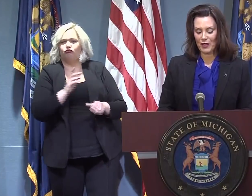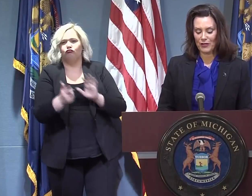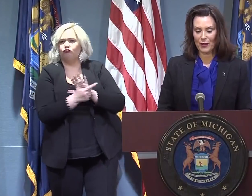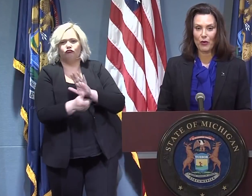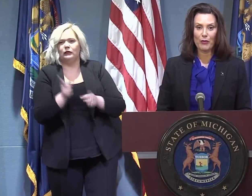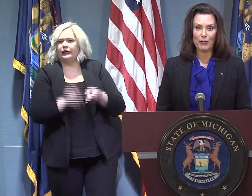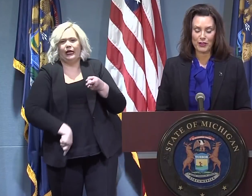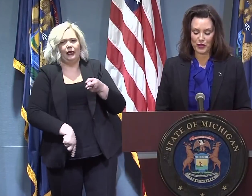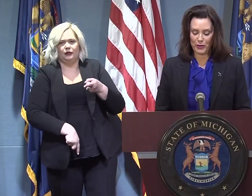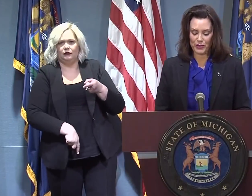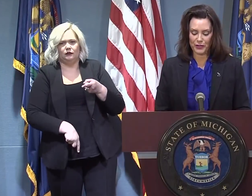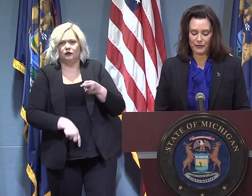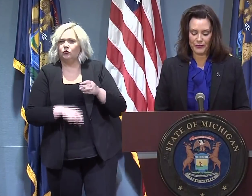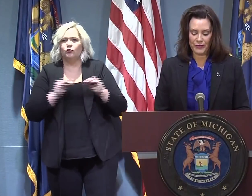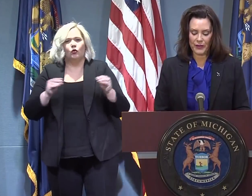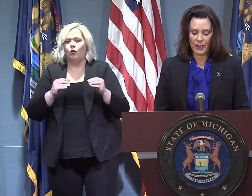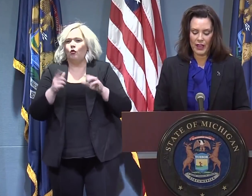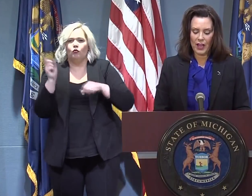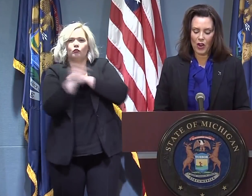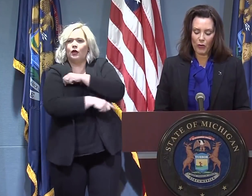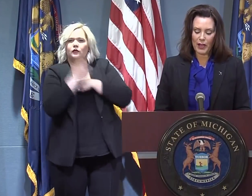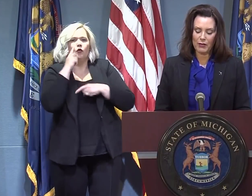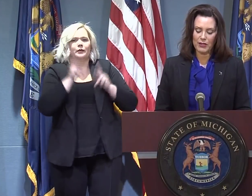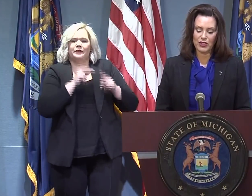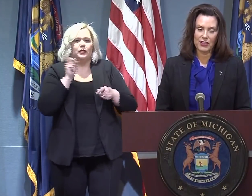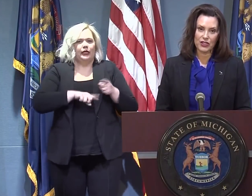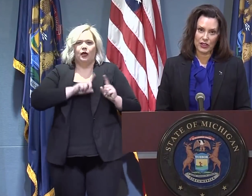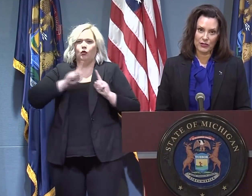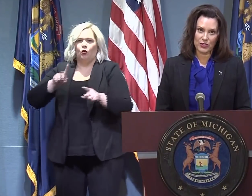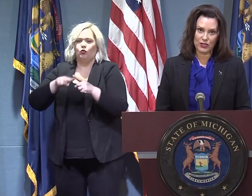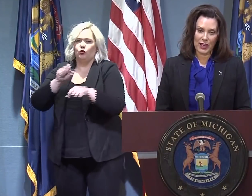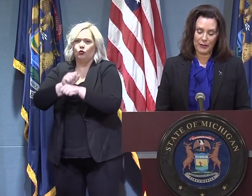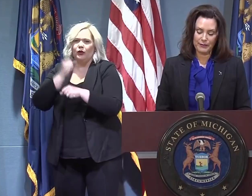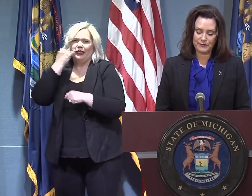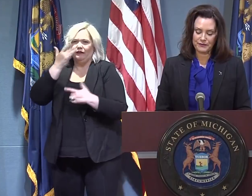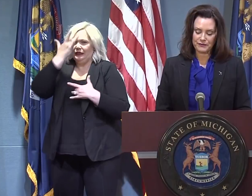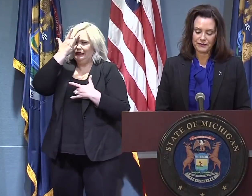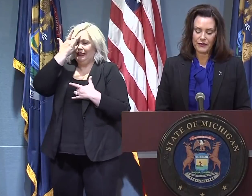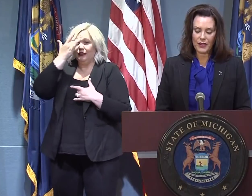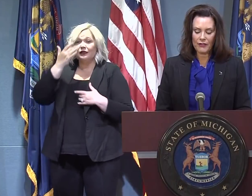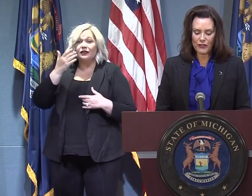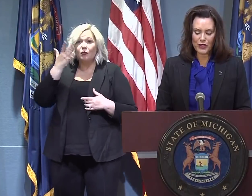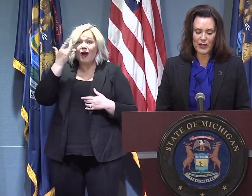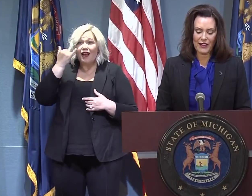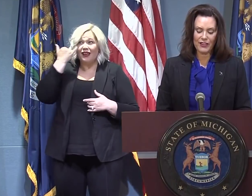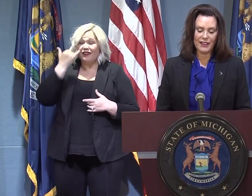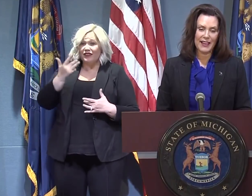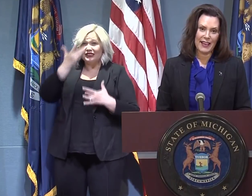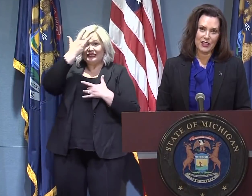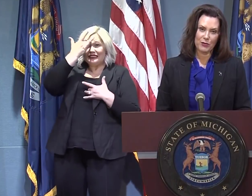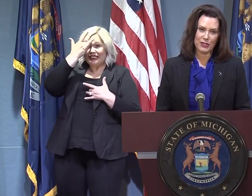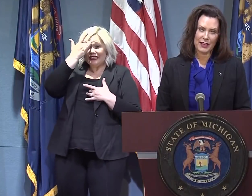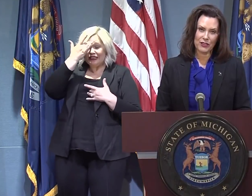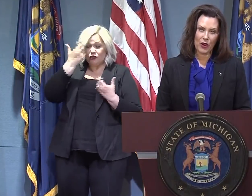KUWAITING AGAINST WORKERS WHO -- RETALIATING AGAINST SOMEONE WHO STAYS HOME BECAUSE THEY ARE SICK